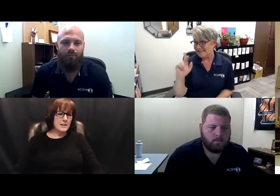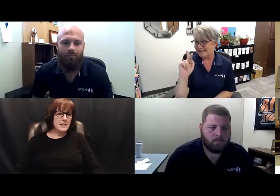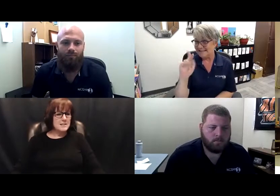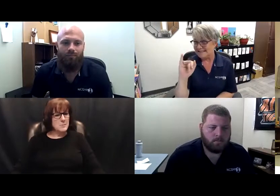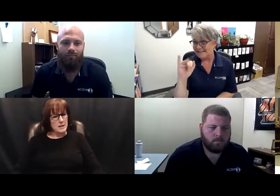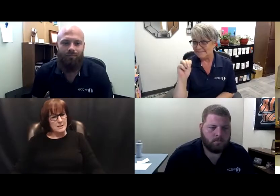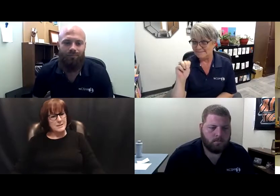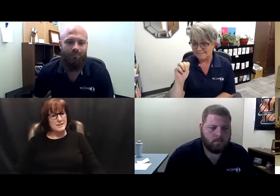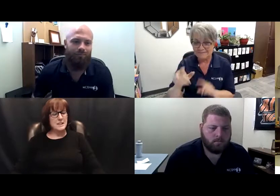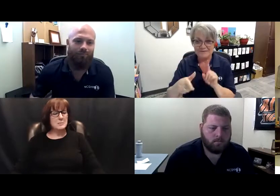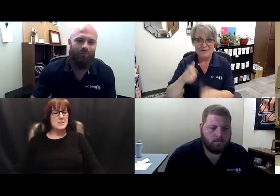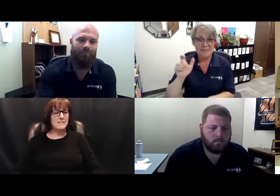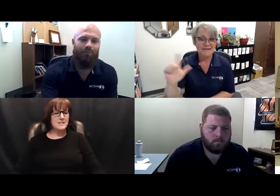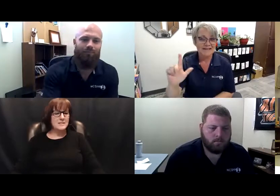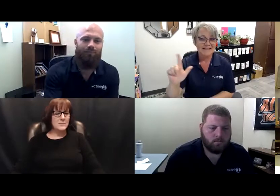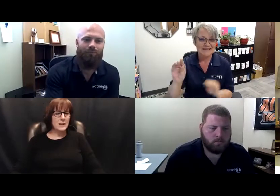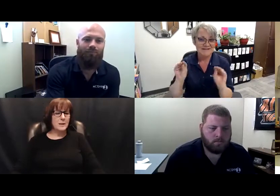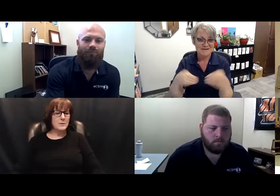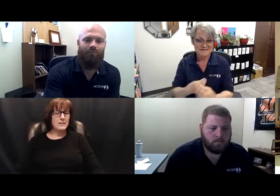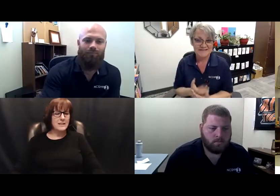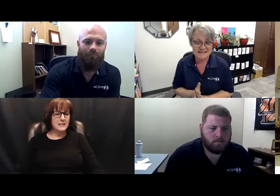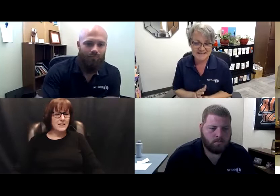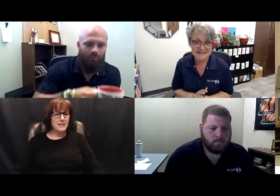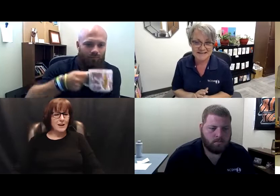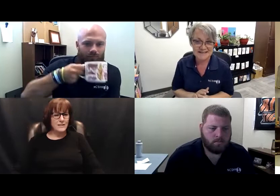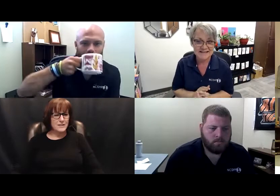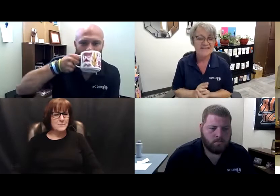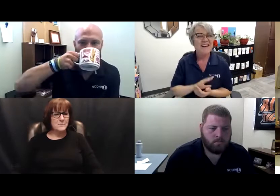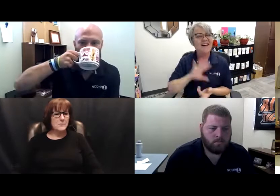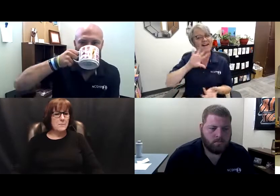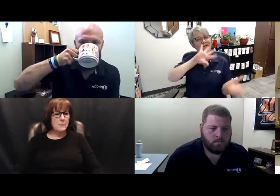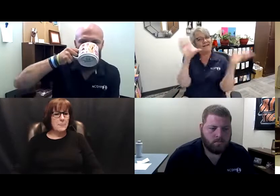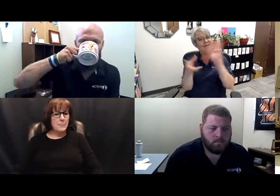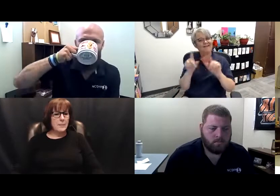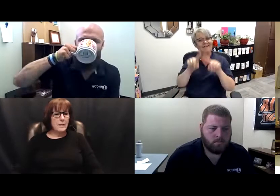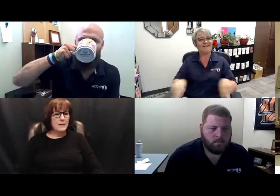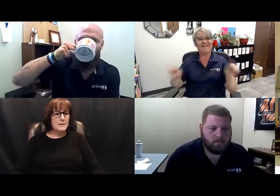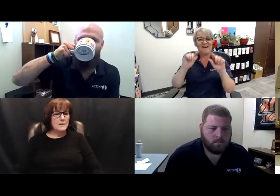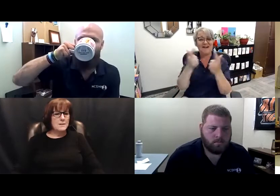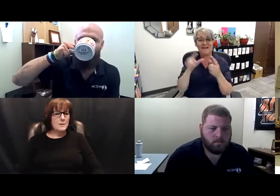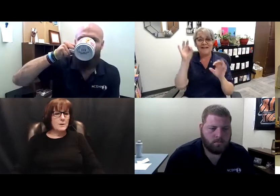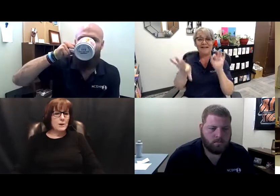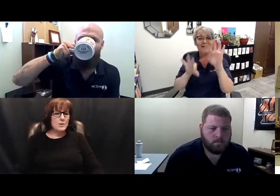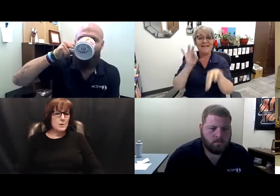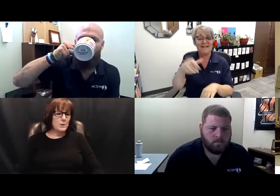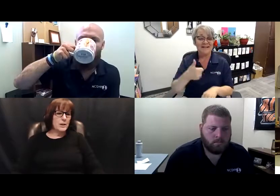is me Kim Davis and I'm in the Lincoln office so all told